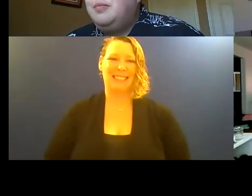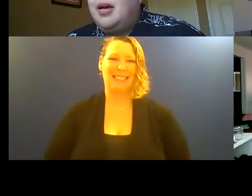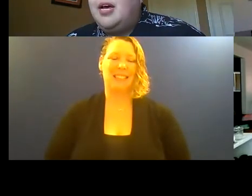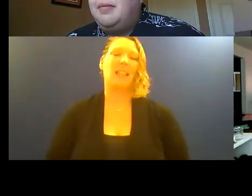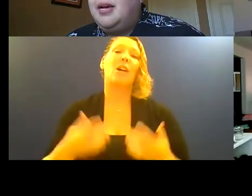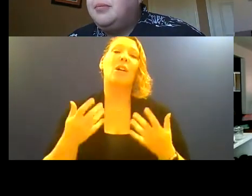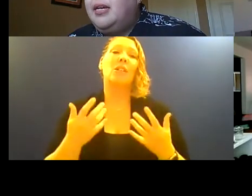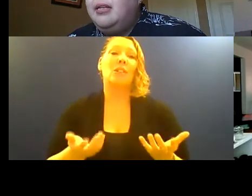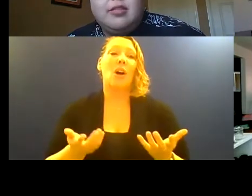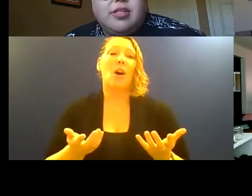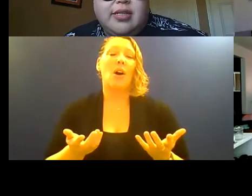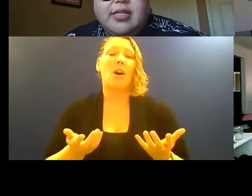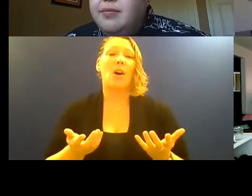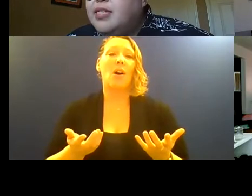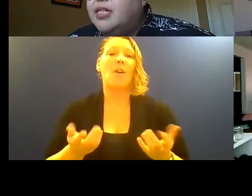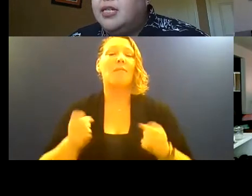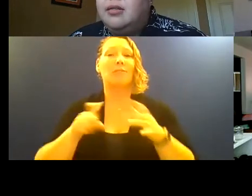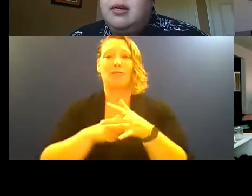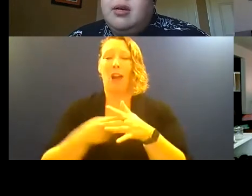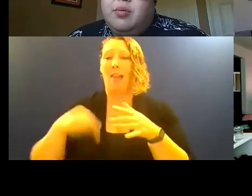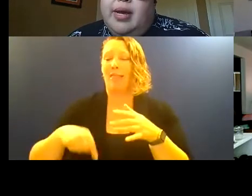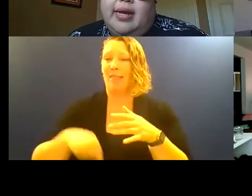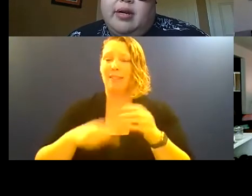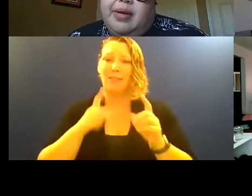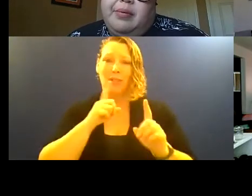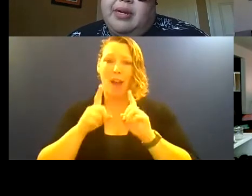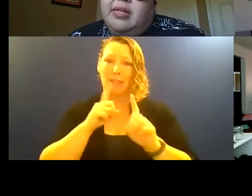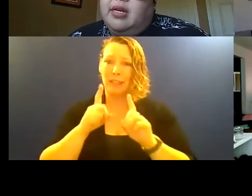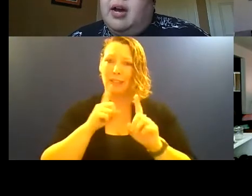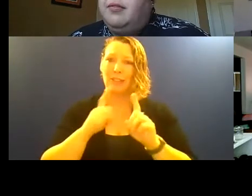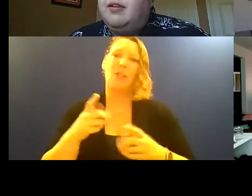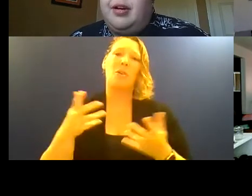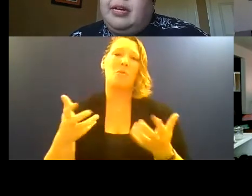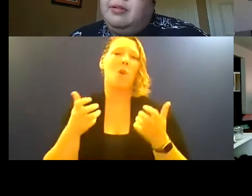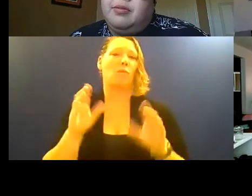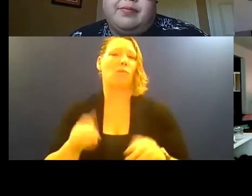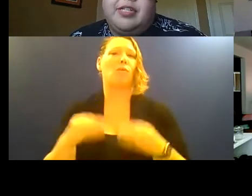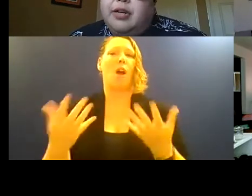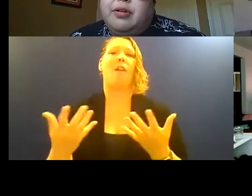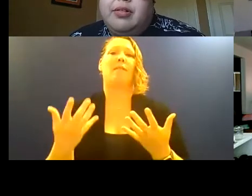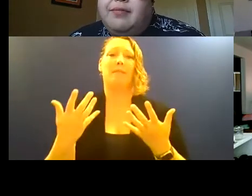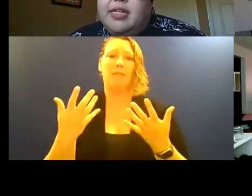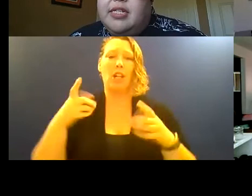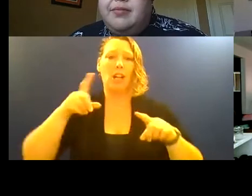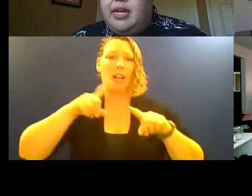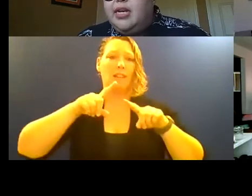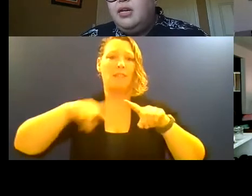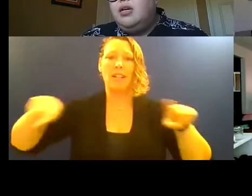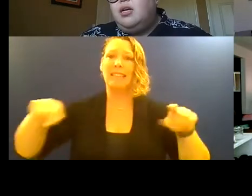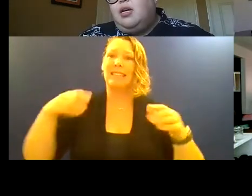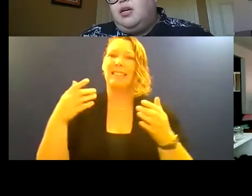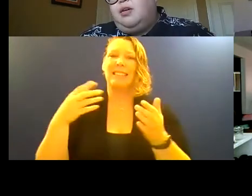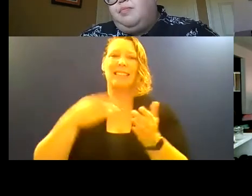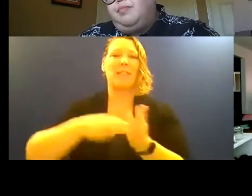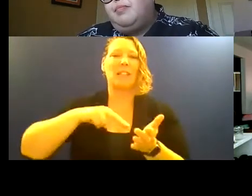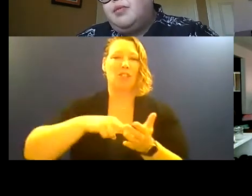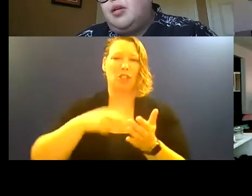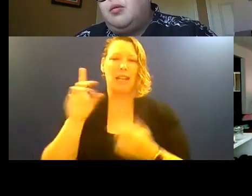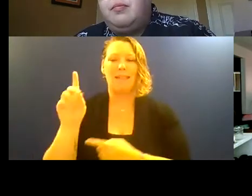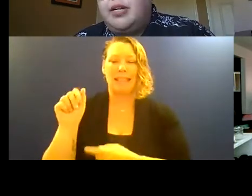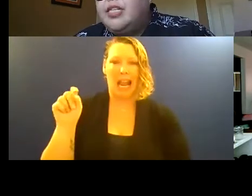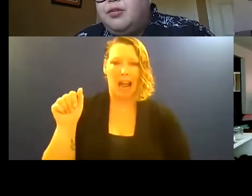So, as we start this conversation. OHEA wanted to offer a very general definition of data.